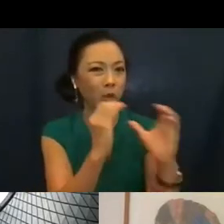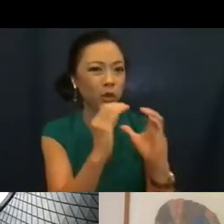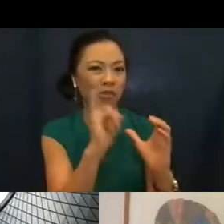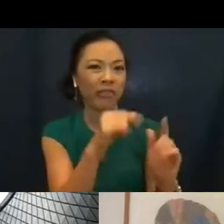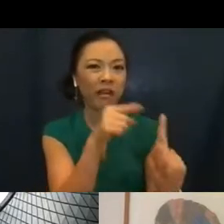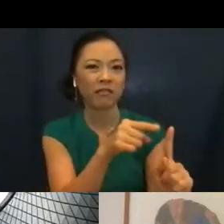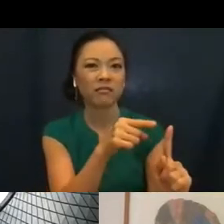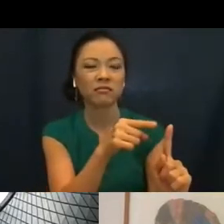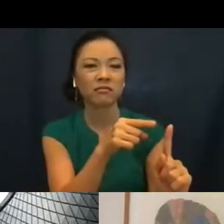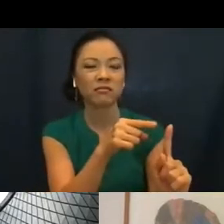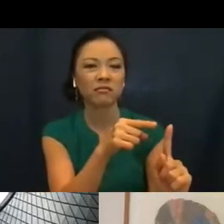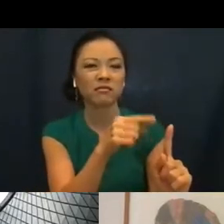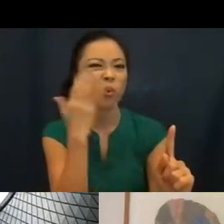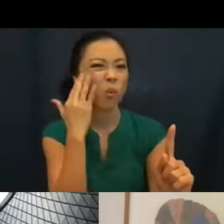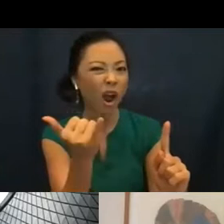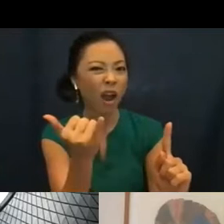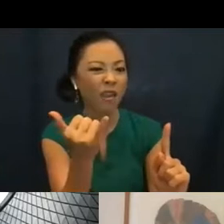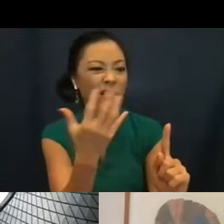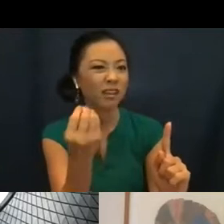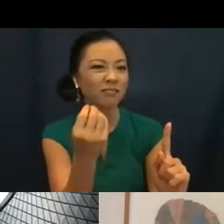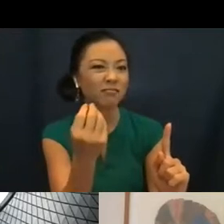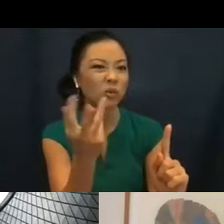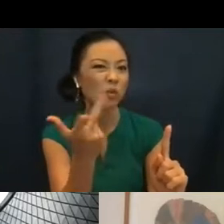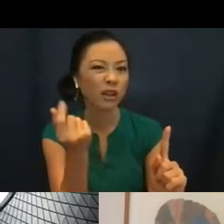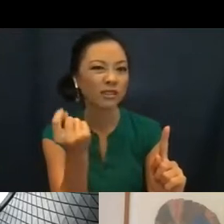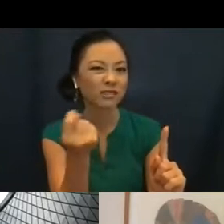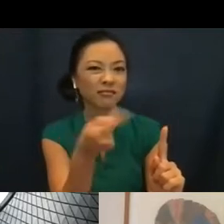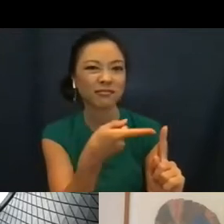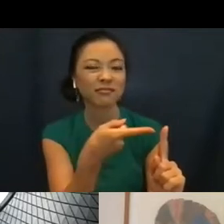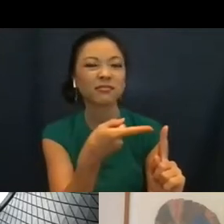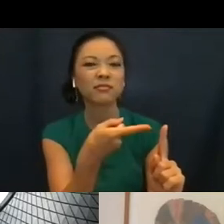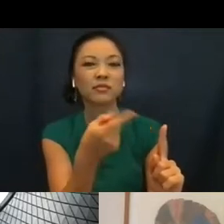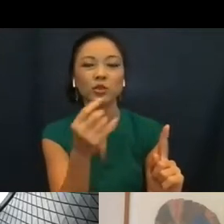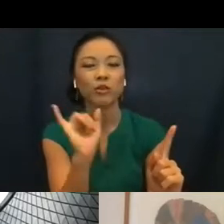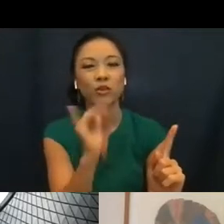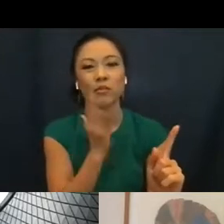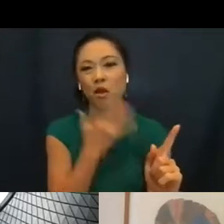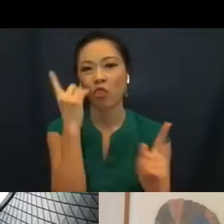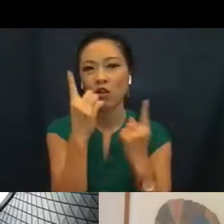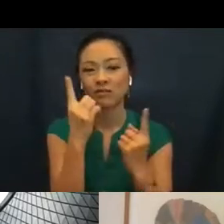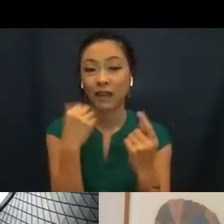why. I mean, yeah, those are the thoughts I had. I have a lot of thoughts, but that's it.